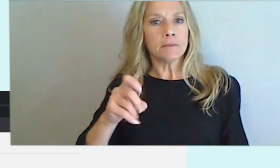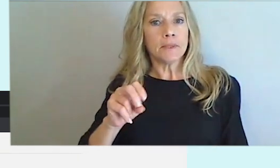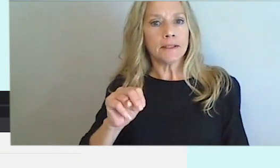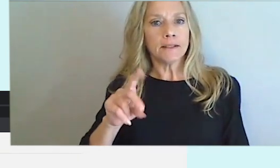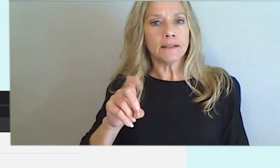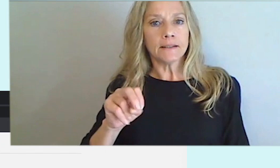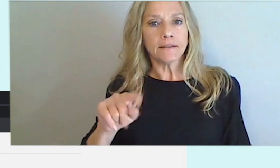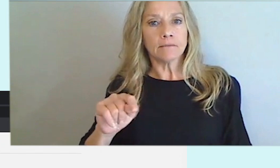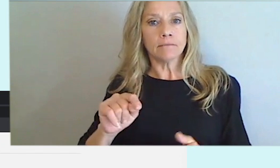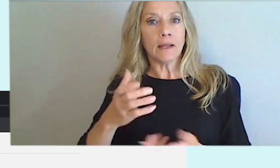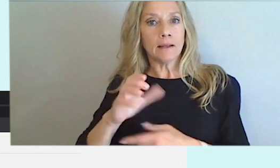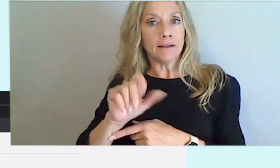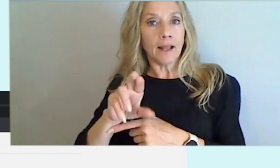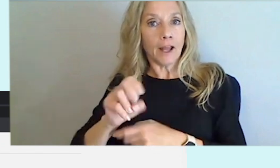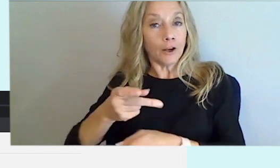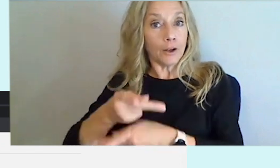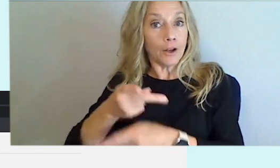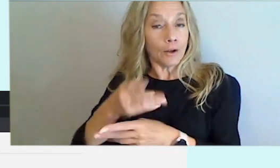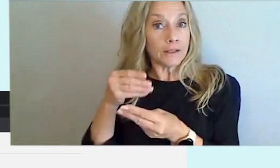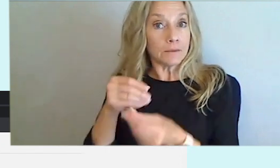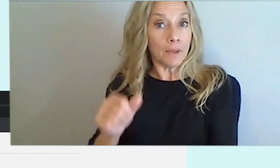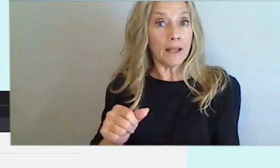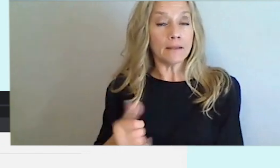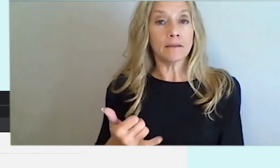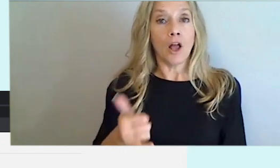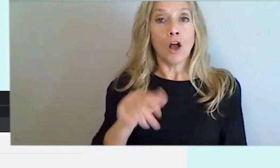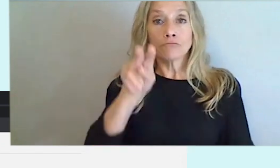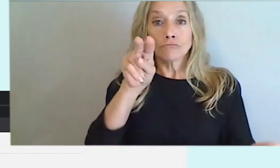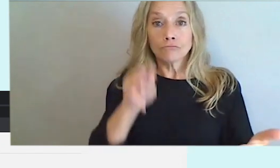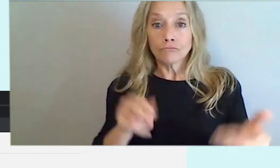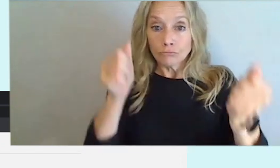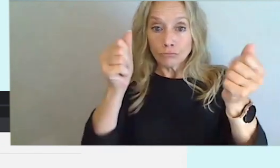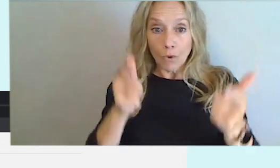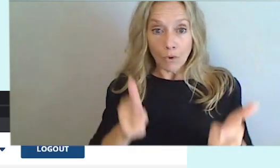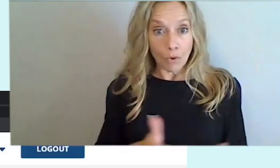Now that everything on this page is correct, the member can click next.